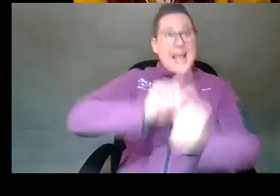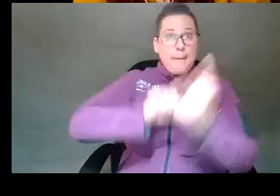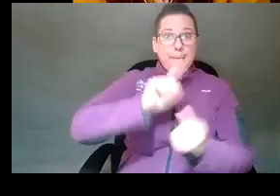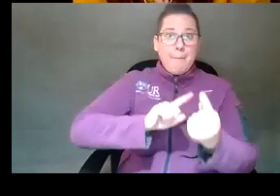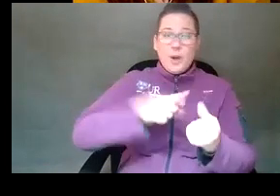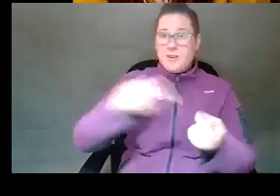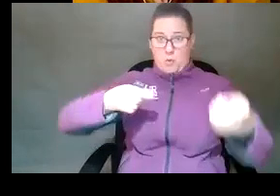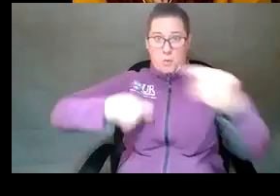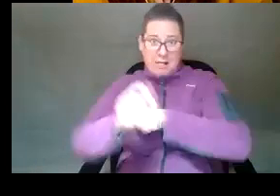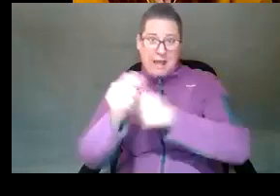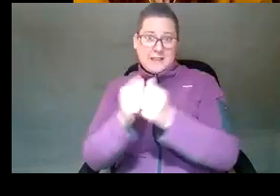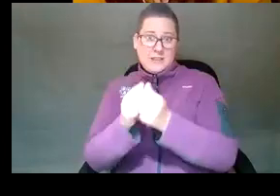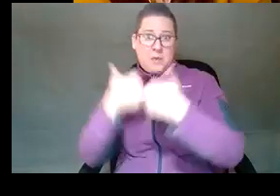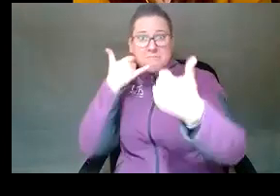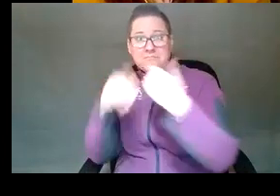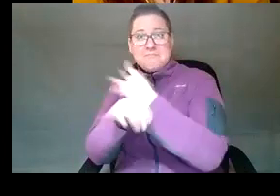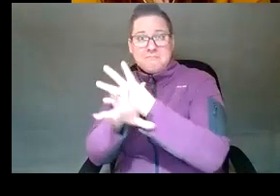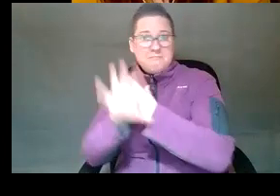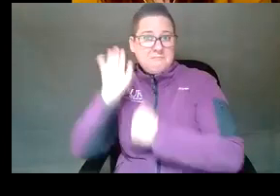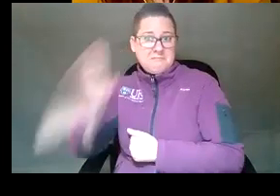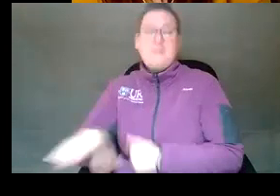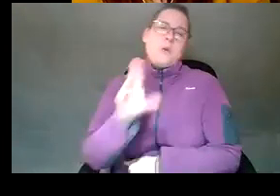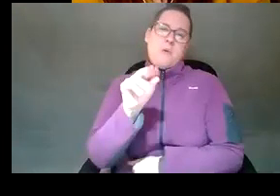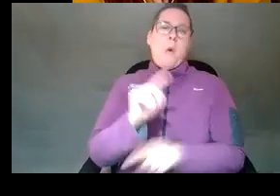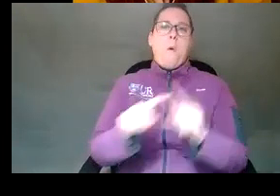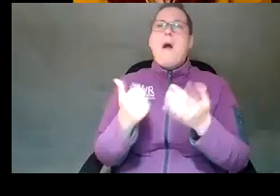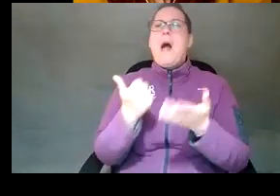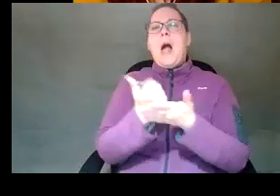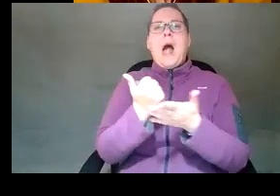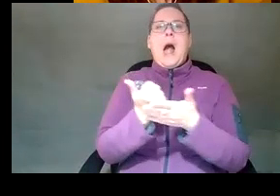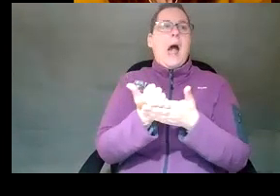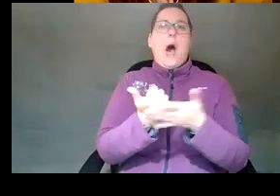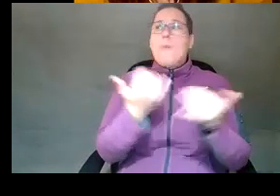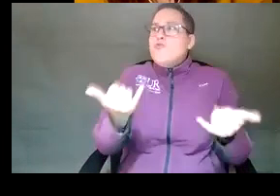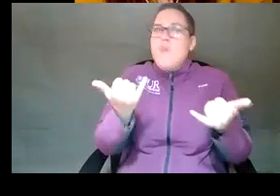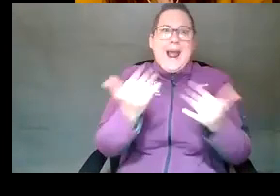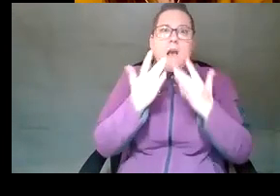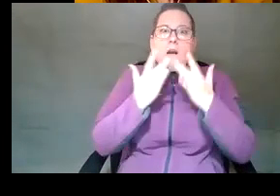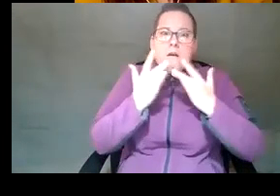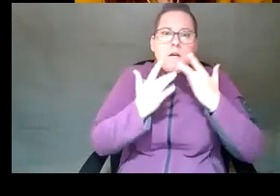appointment but it can bridge a gap to ensure connection continued interaction and ongoing care